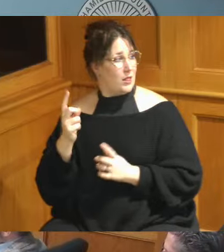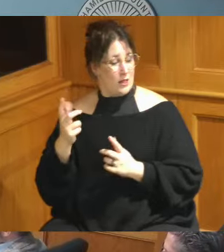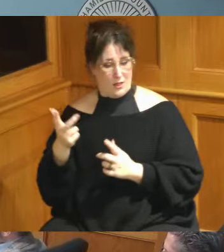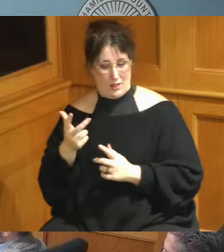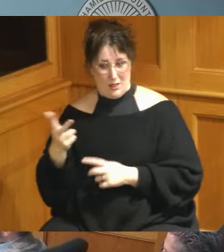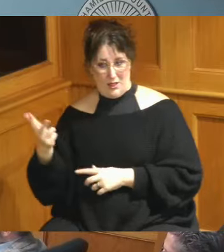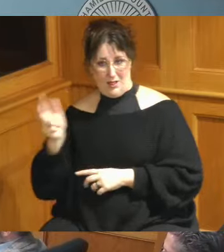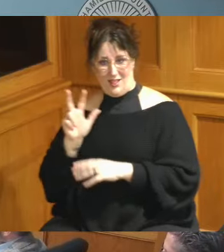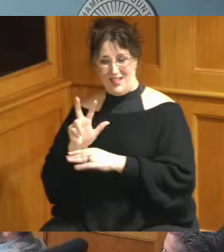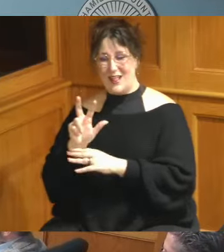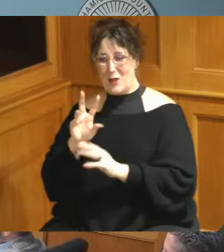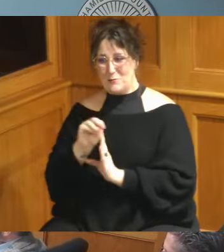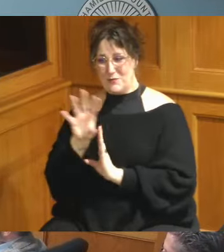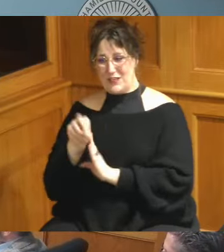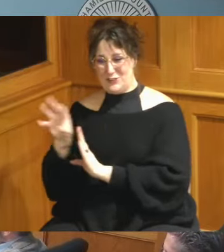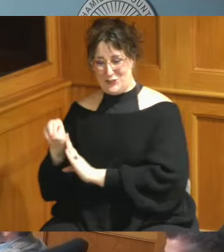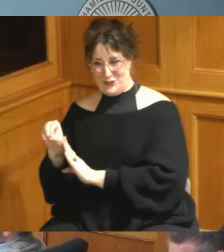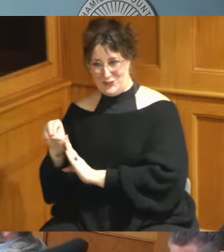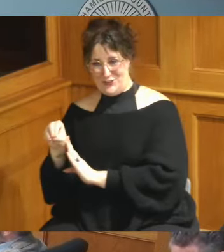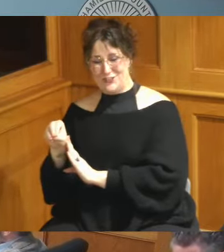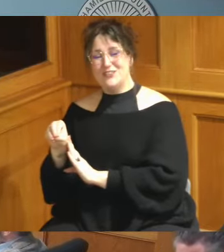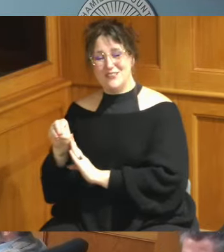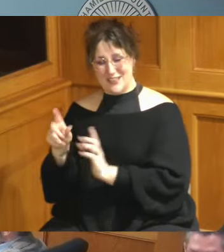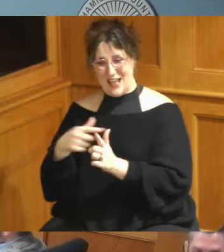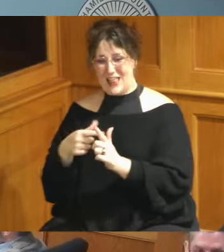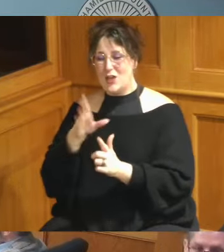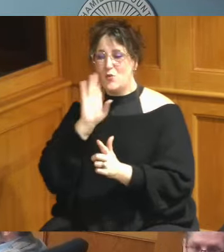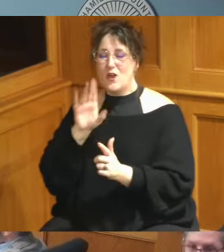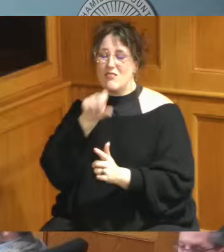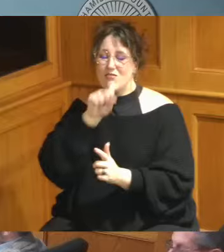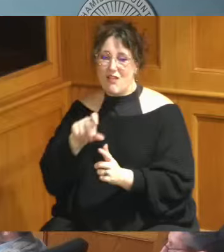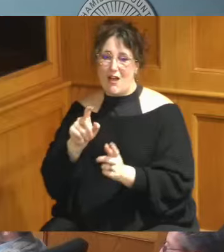we're go down and take a photo with yourself and then we'd love to have the team get in